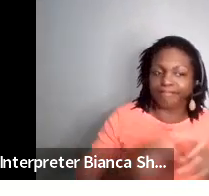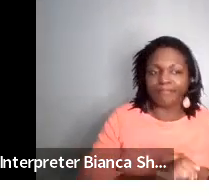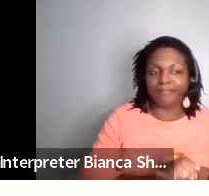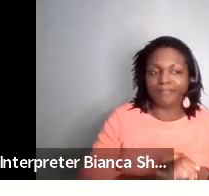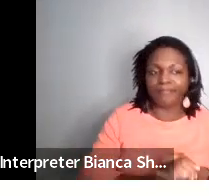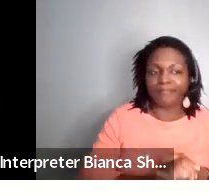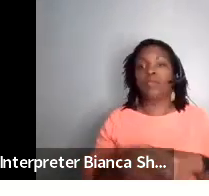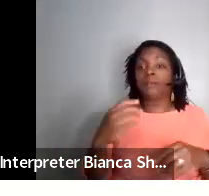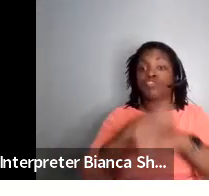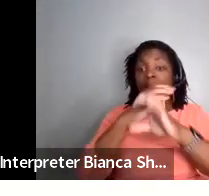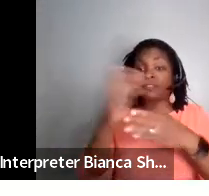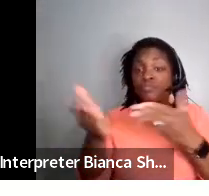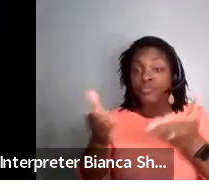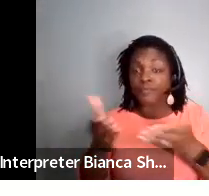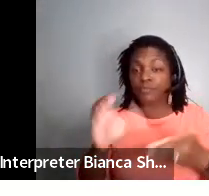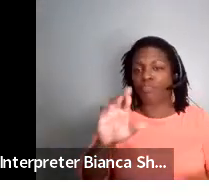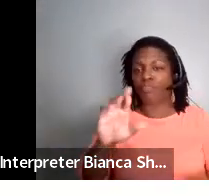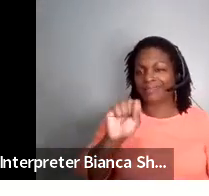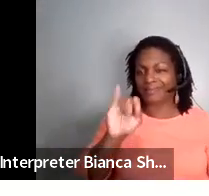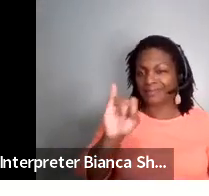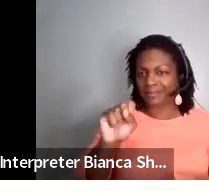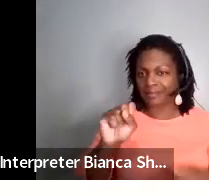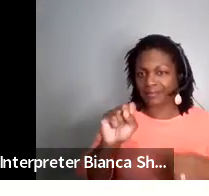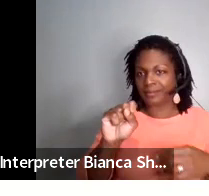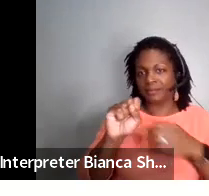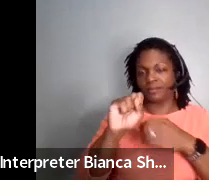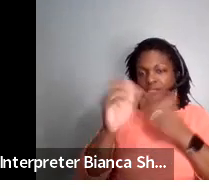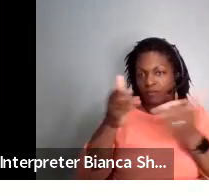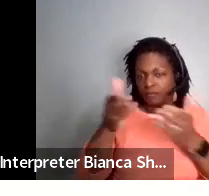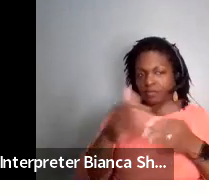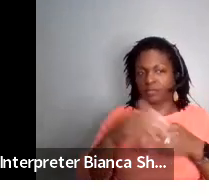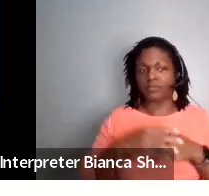also available through the medicaid medicaid managed care organizations.